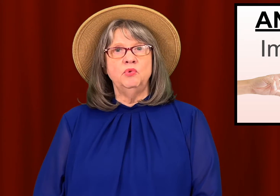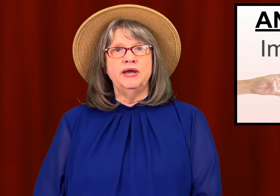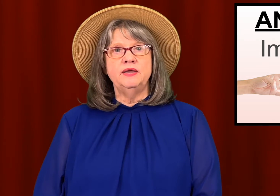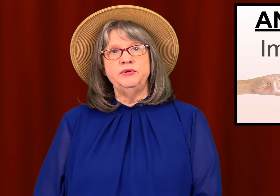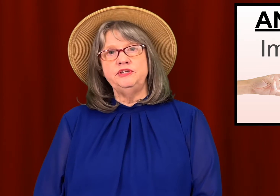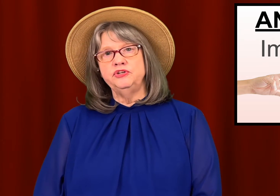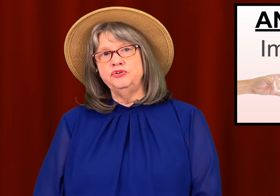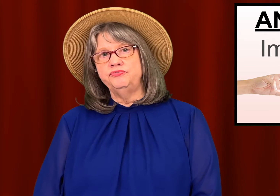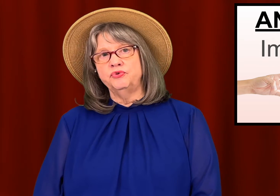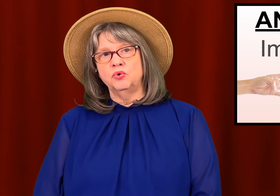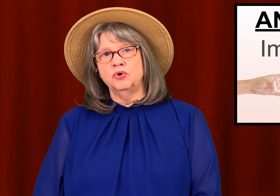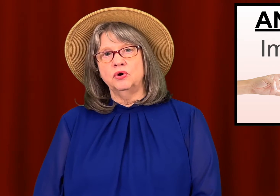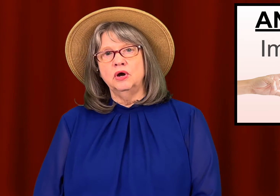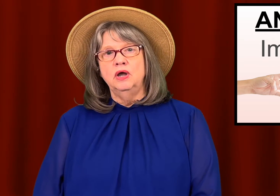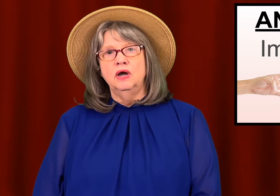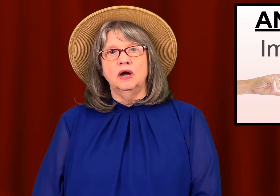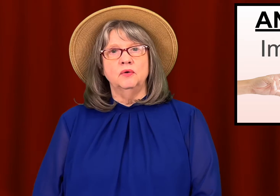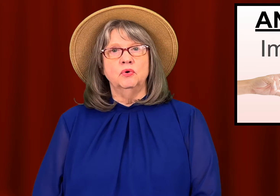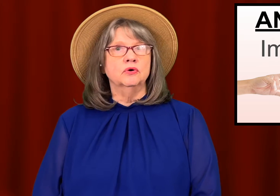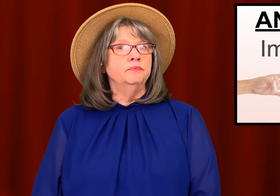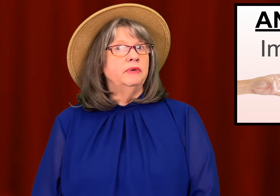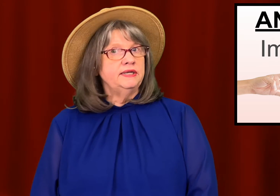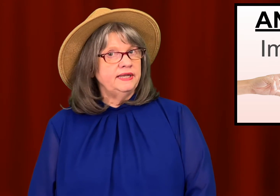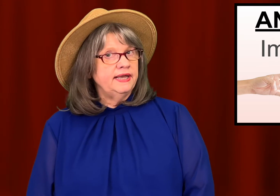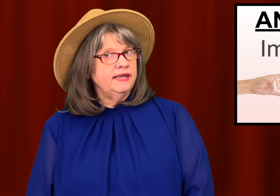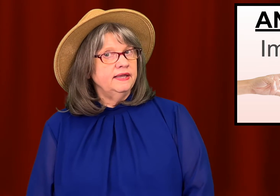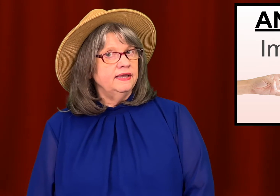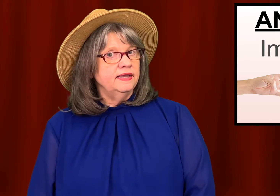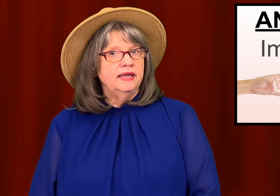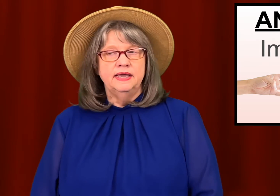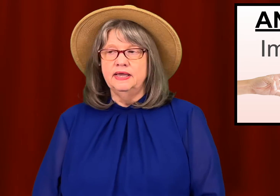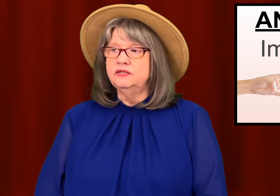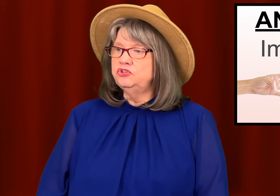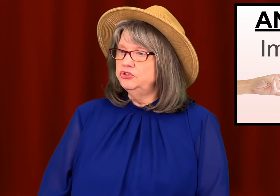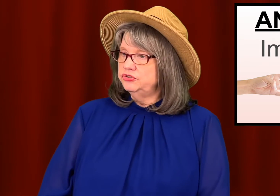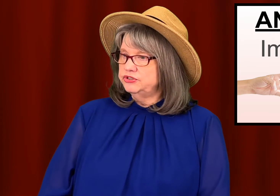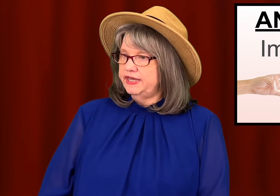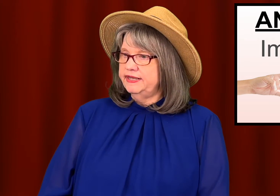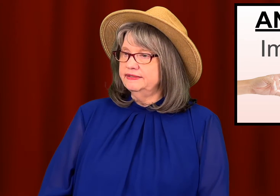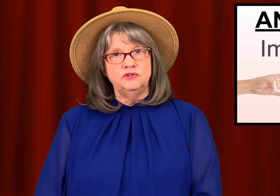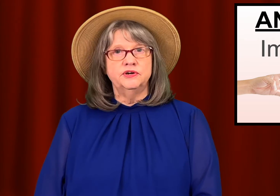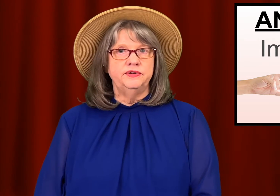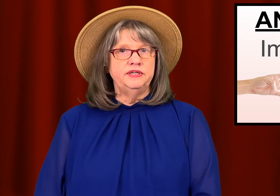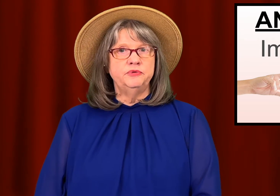way we do for, I WORK MONDAY, TUESDAY. You don't need to